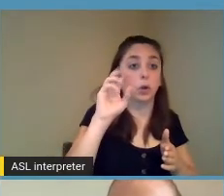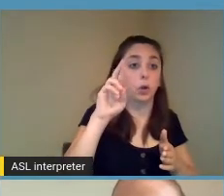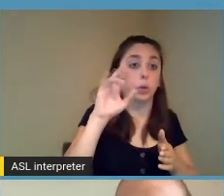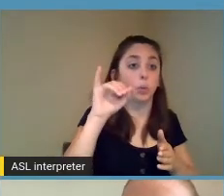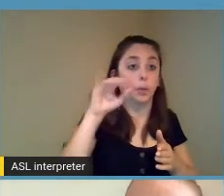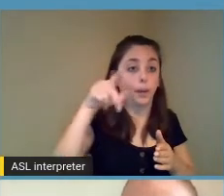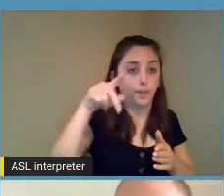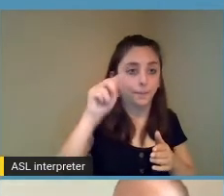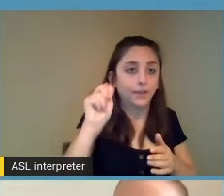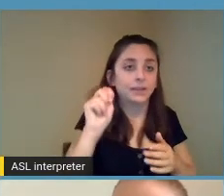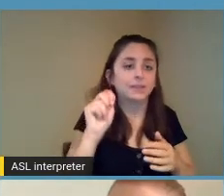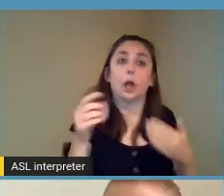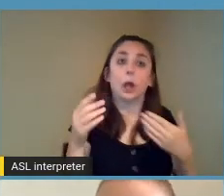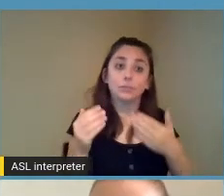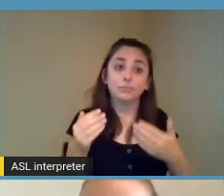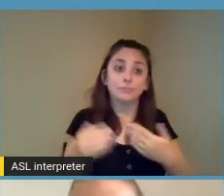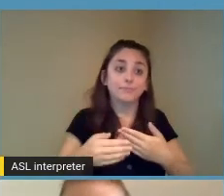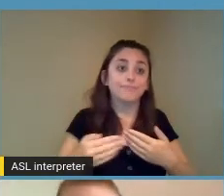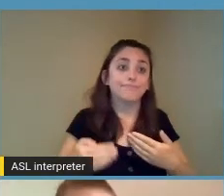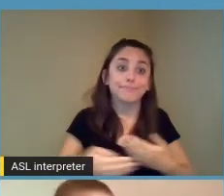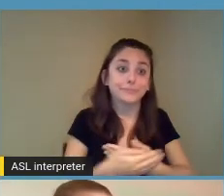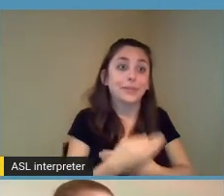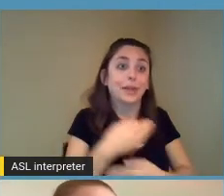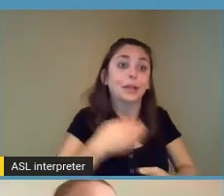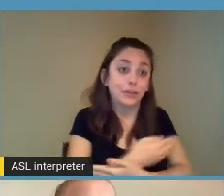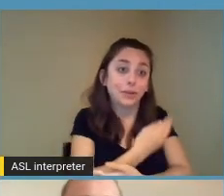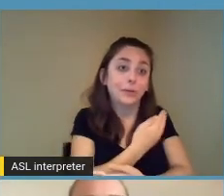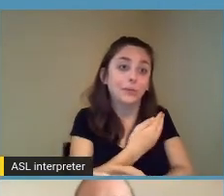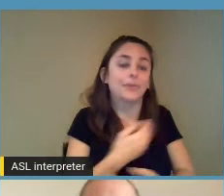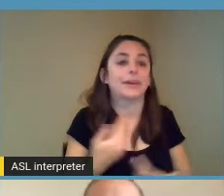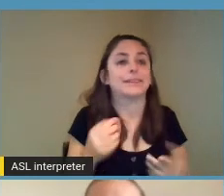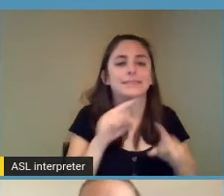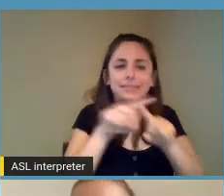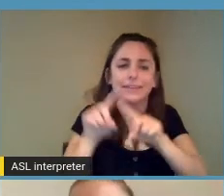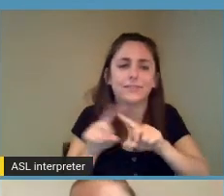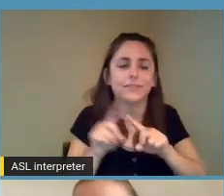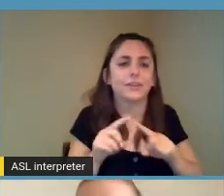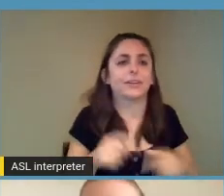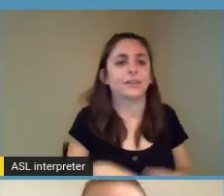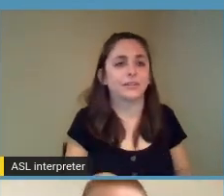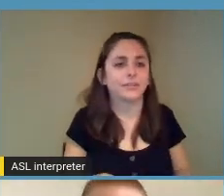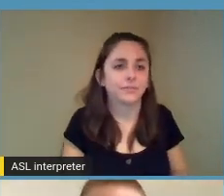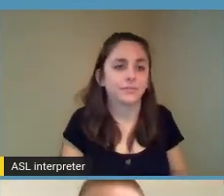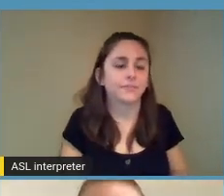that is new and totally different. Because while Hindenburg is an audio editor that is